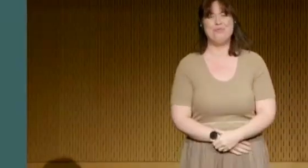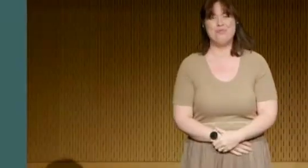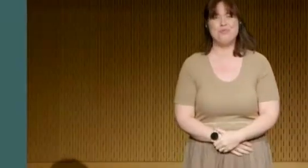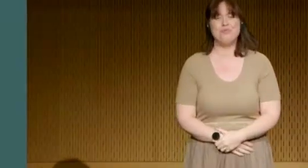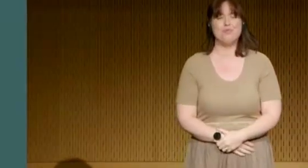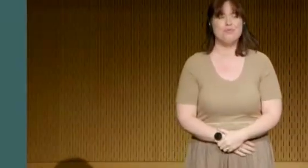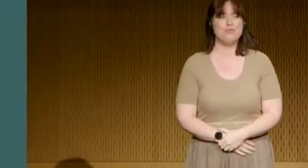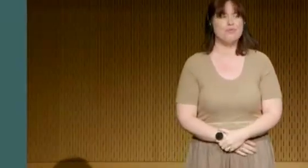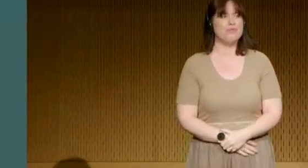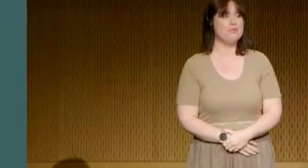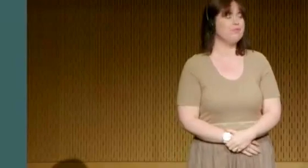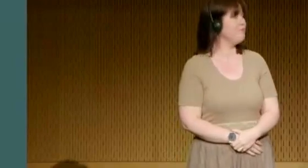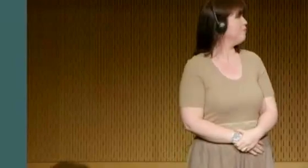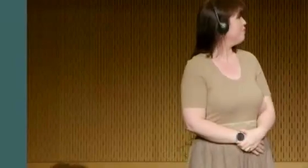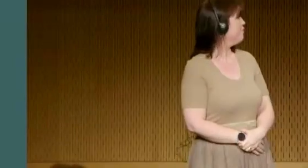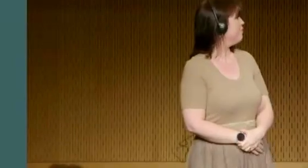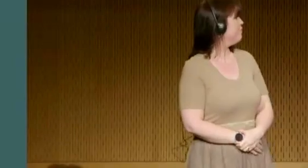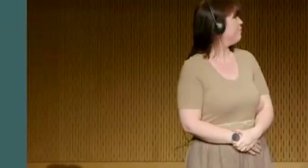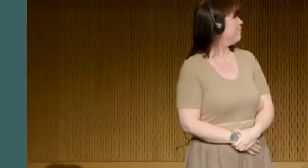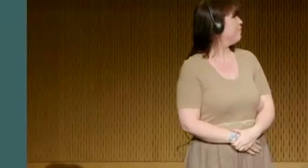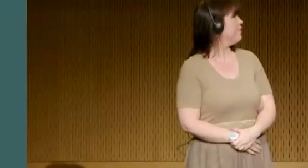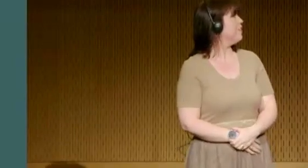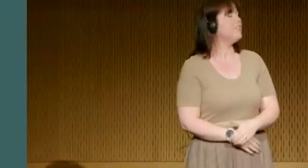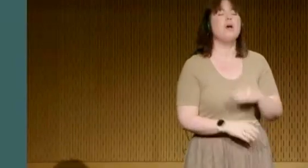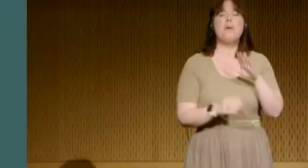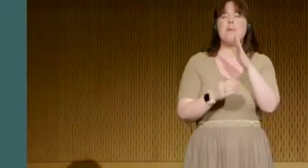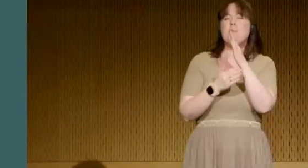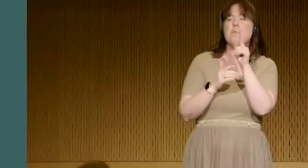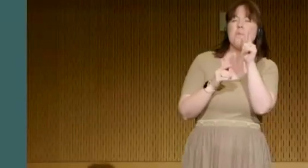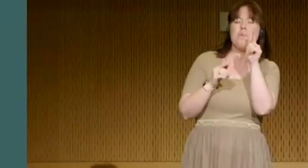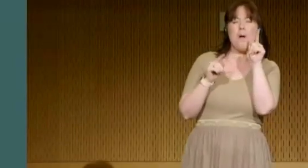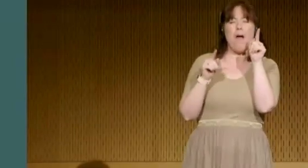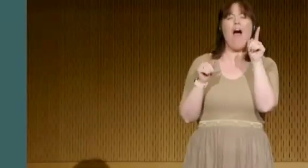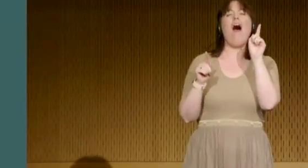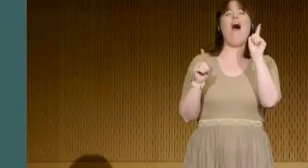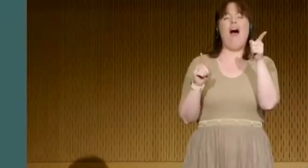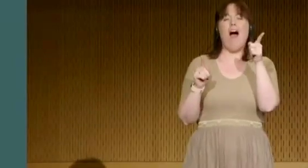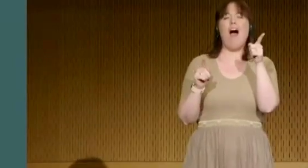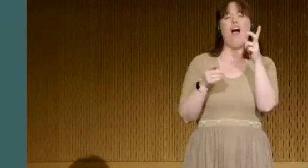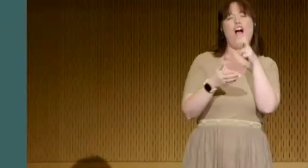put the the results of what's matching. So we could have guessed, you know, contract or maybe